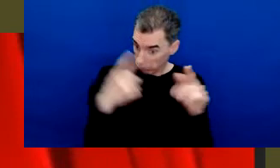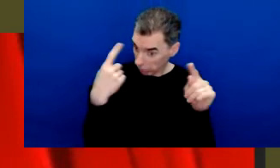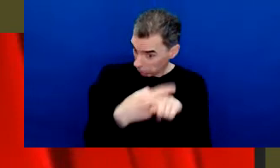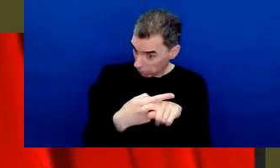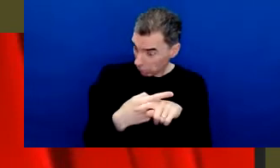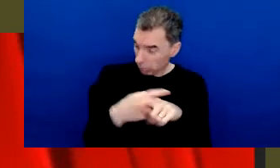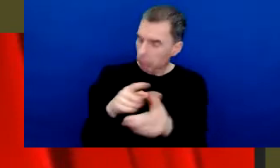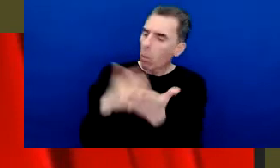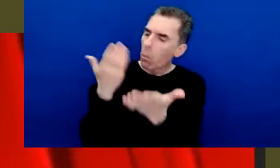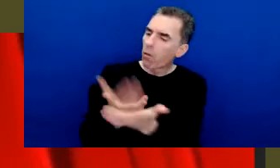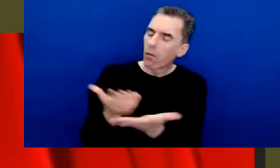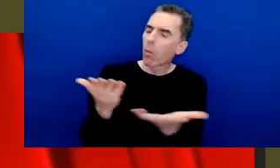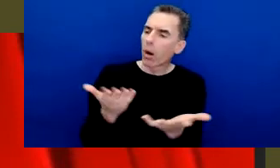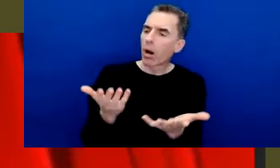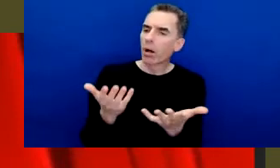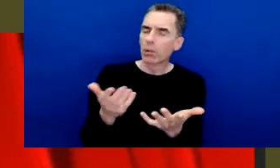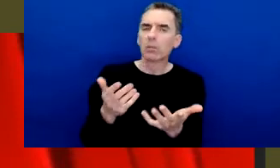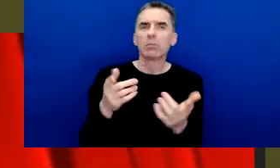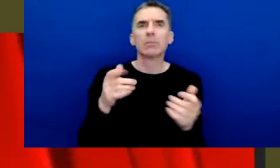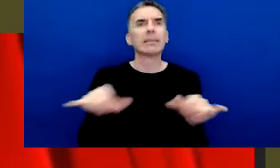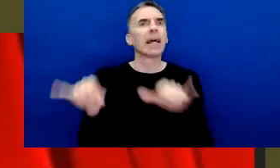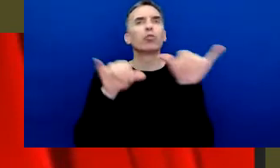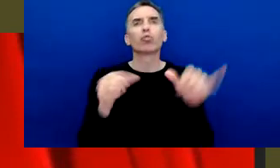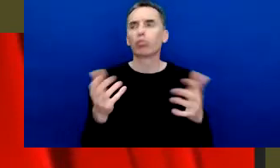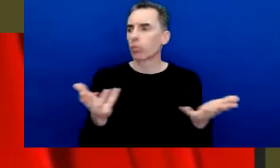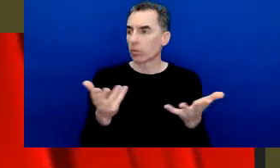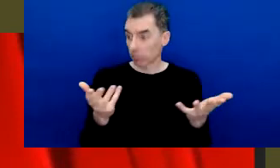What is the standard? Is there consistent see and enforcement